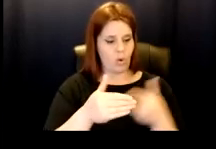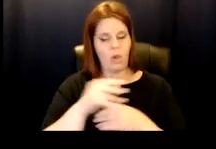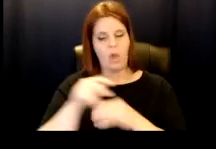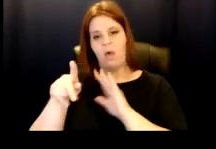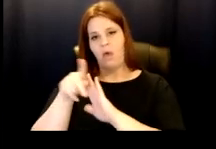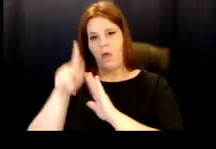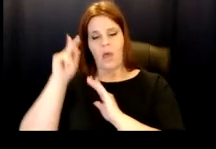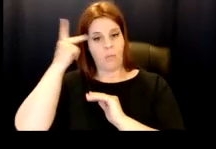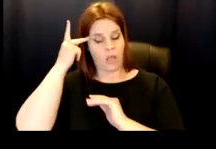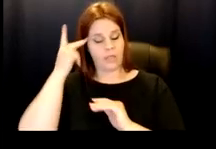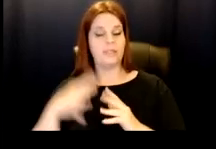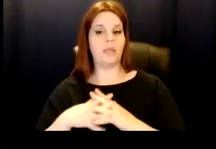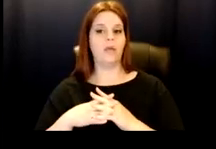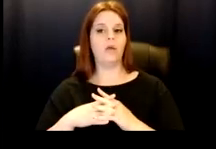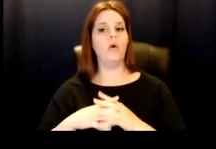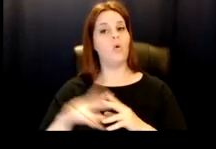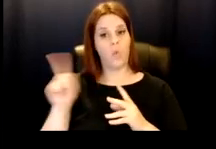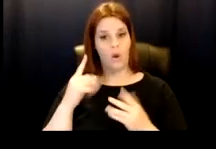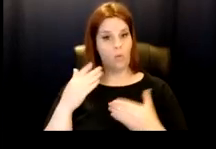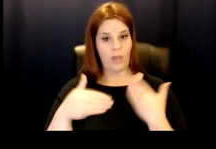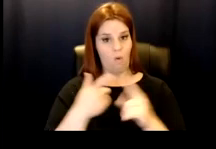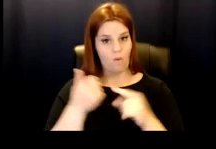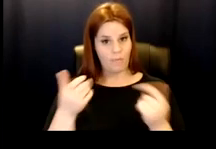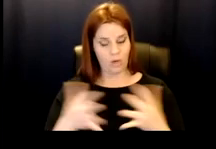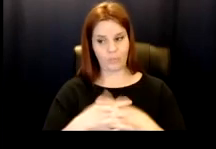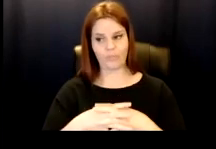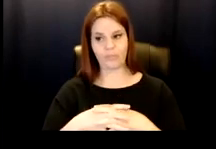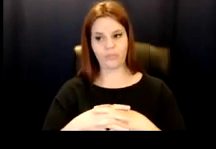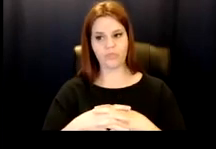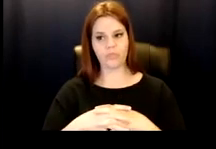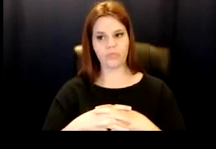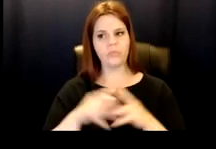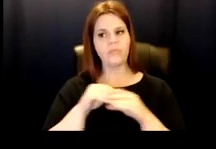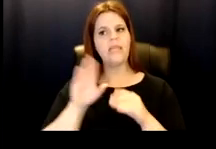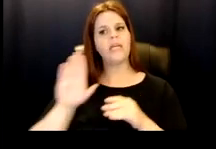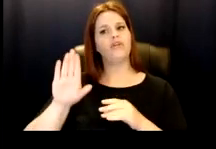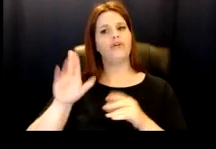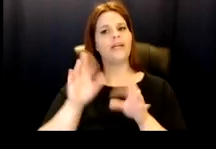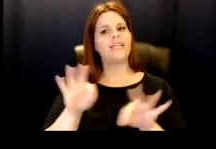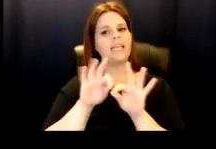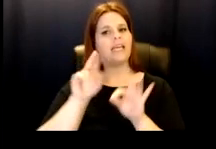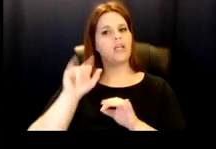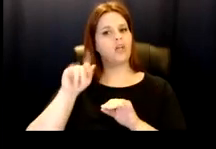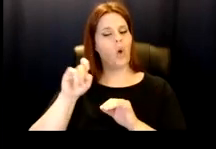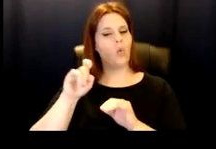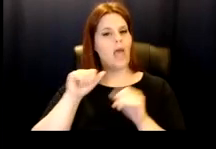But where do we go from here. In her keynote address Maria Town grounded us in our current